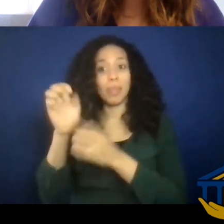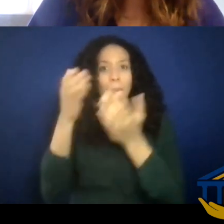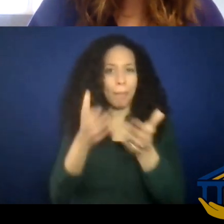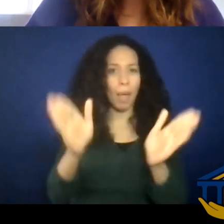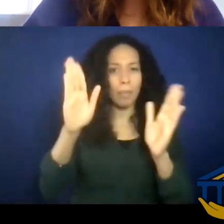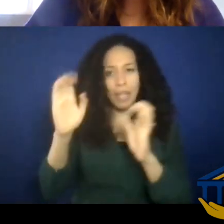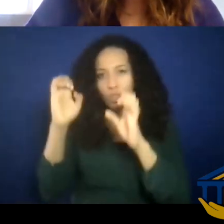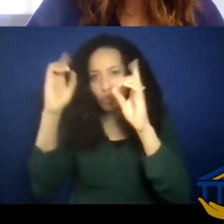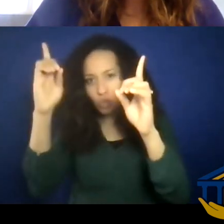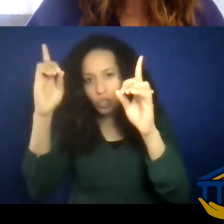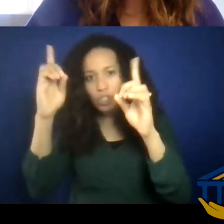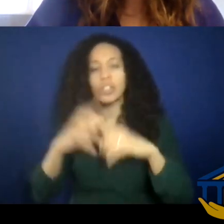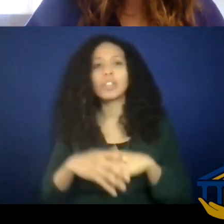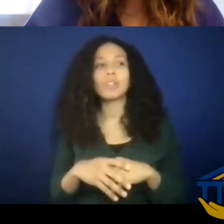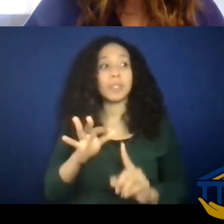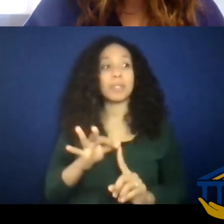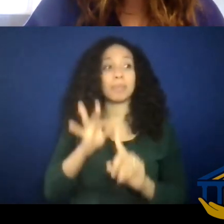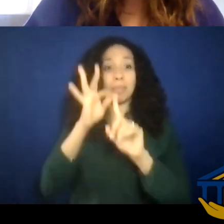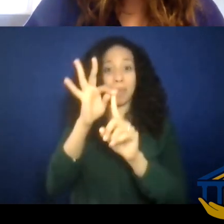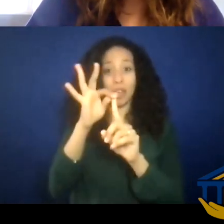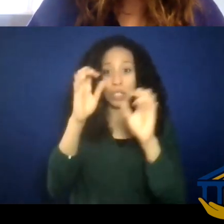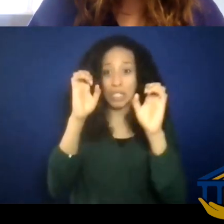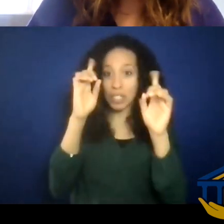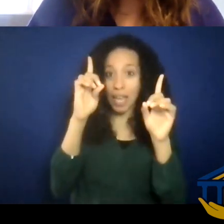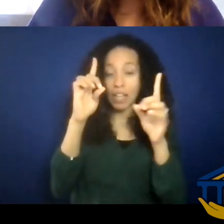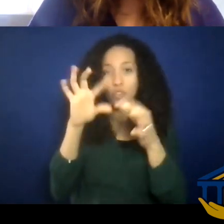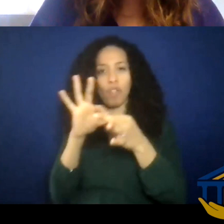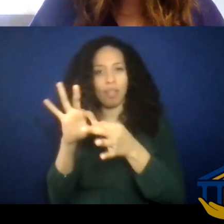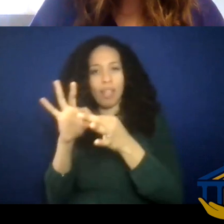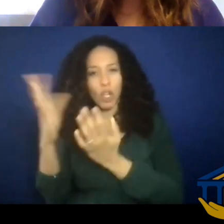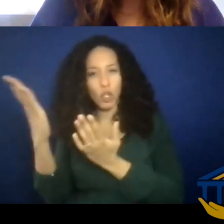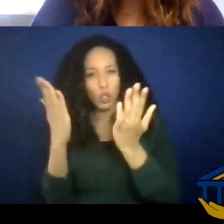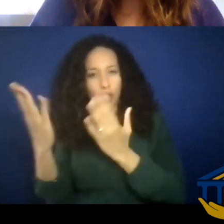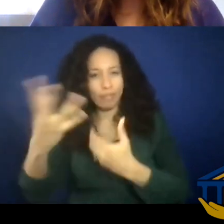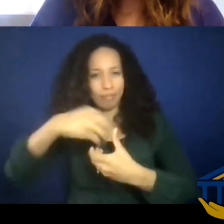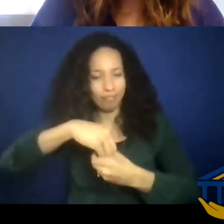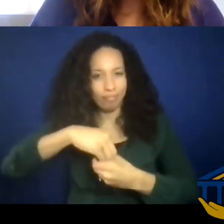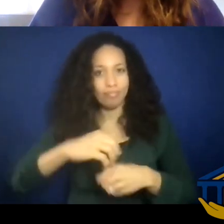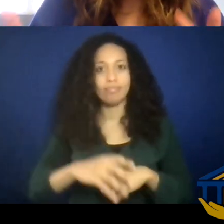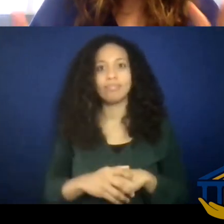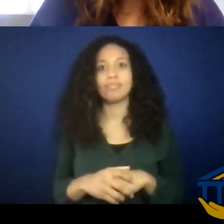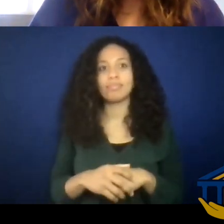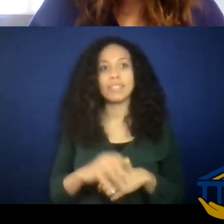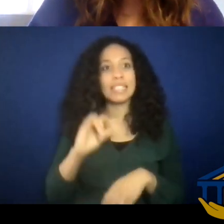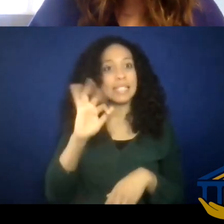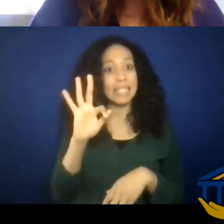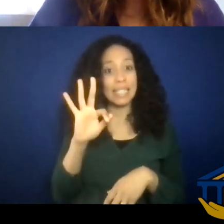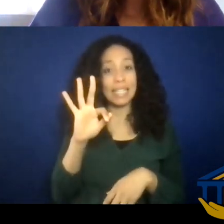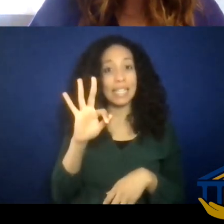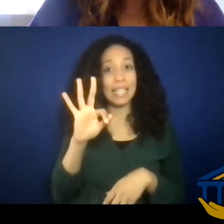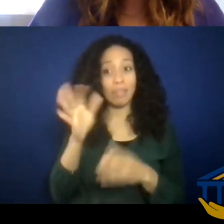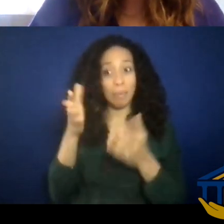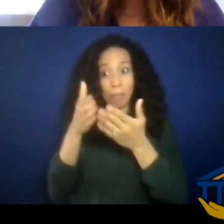and related services and if your child cannot be provided for within the public school system,